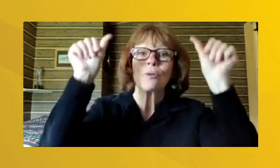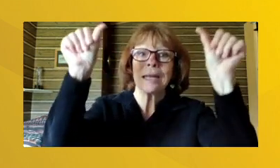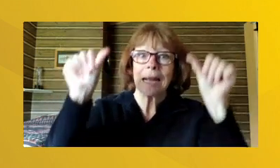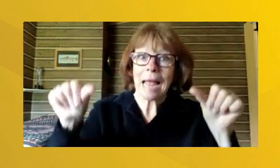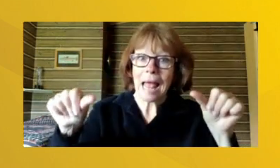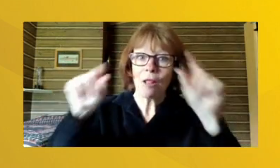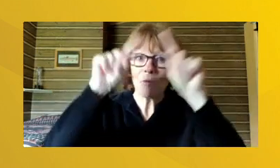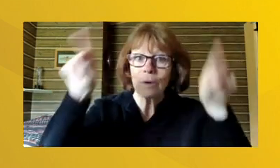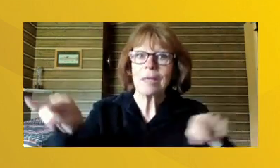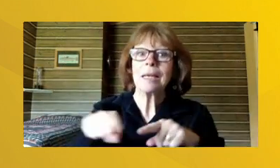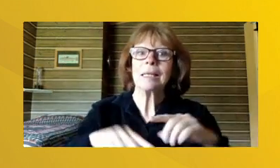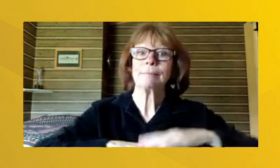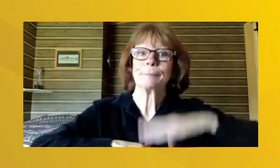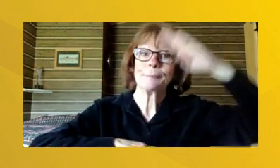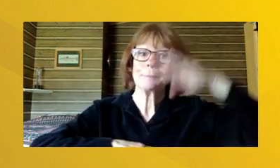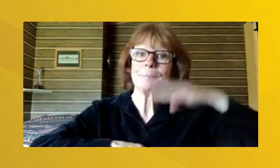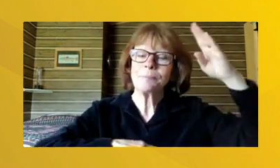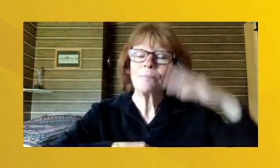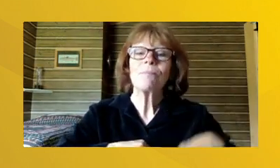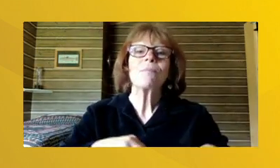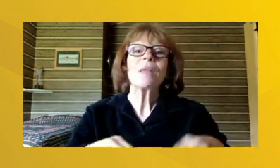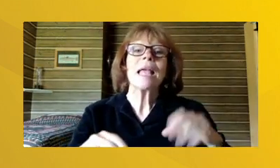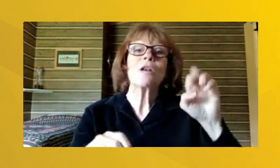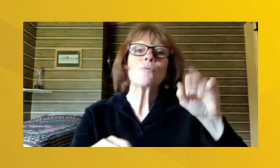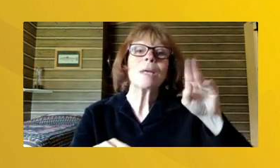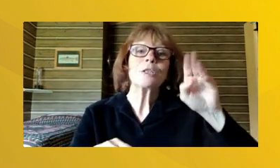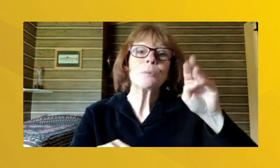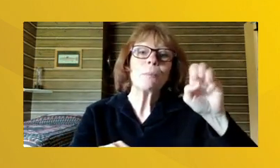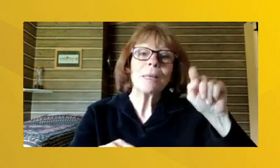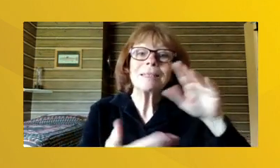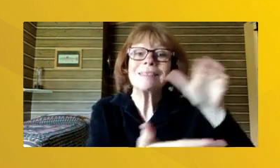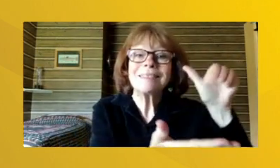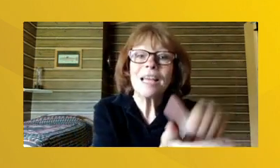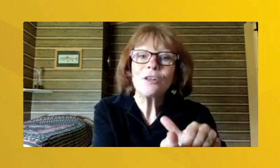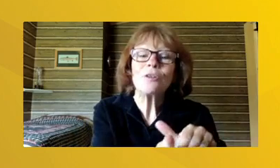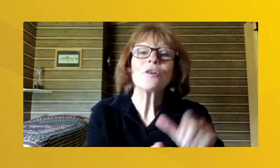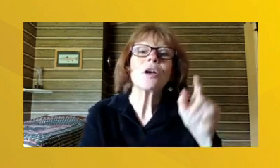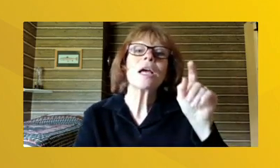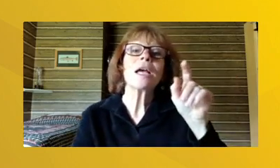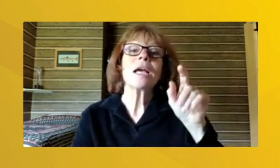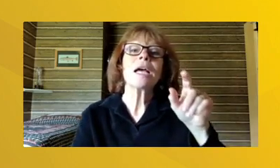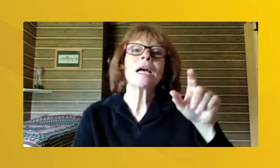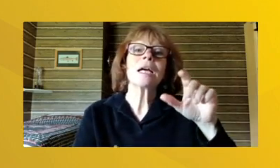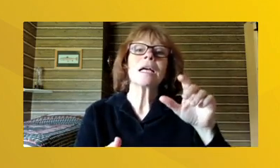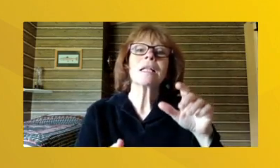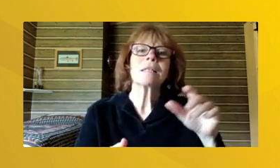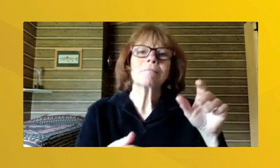Center, the Hirshhorn Museum and Sculpture Garden, and the National Zoo and Conservation Biology Institute.